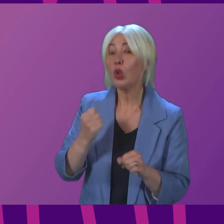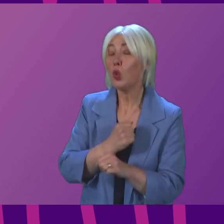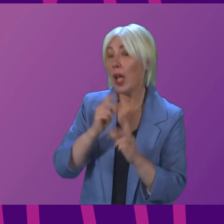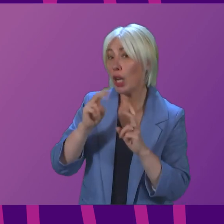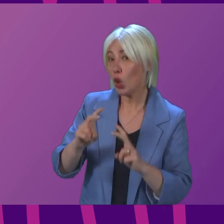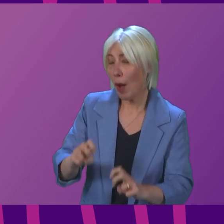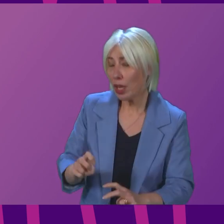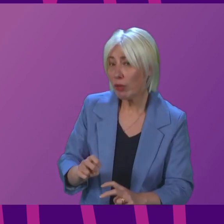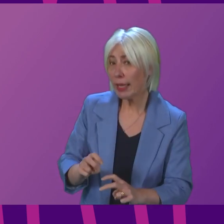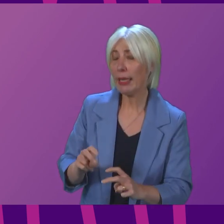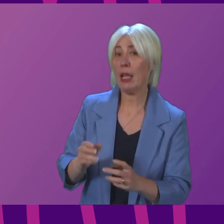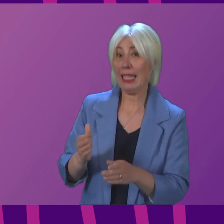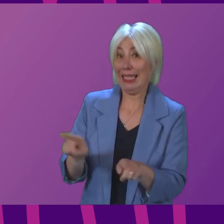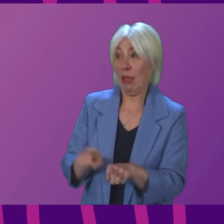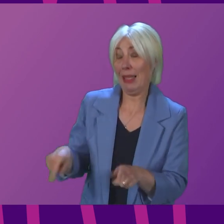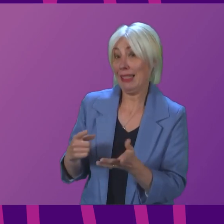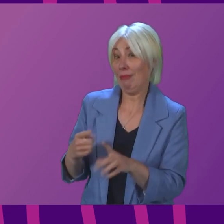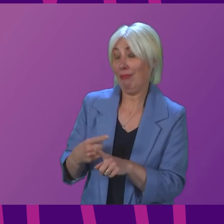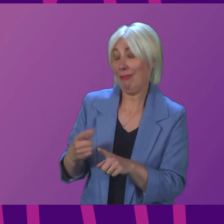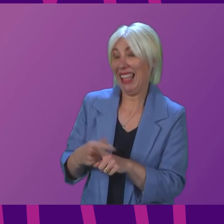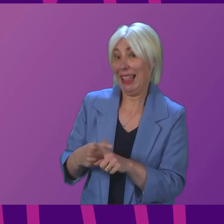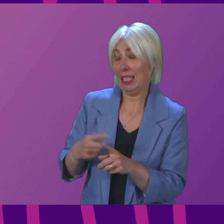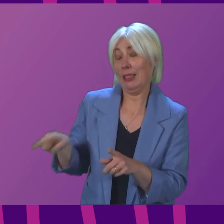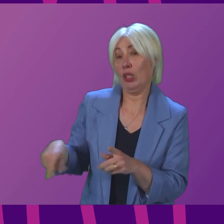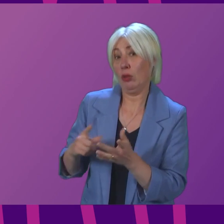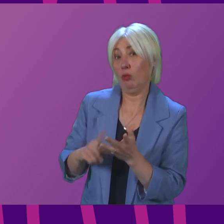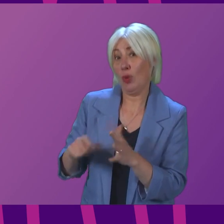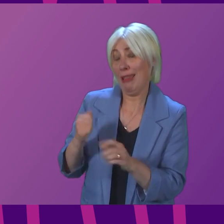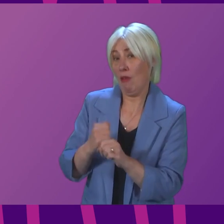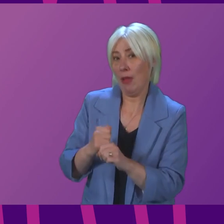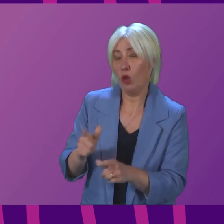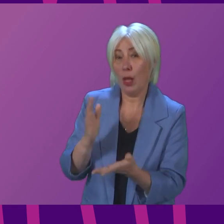the UK Government, to ensure that our children are safeguarded?